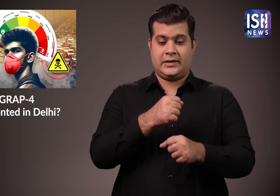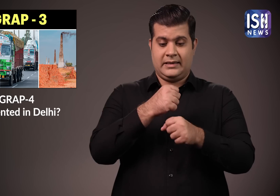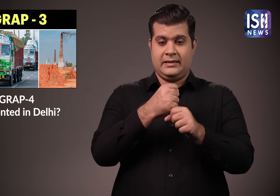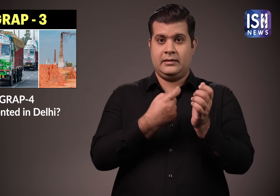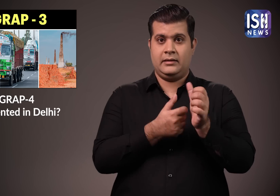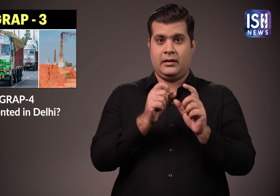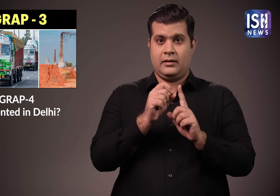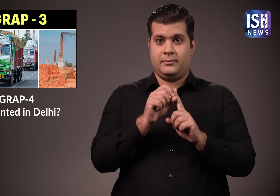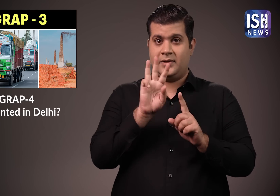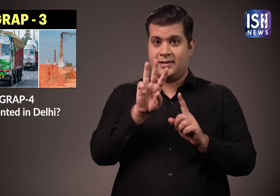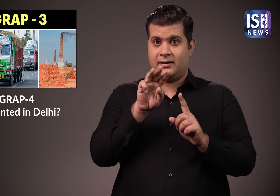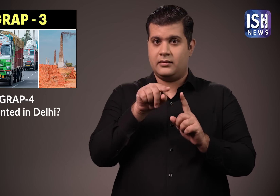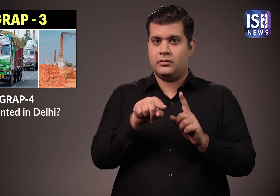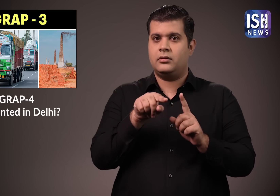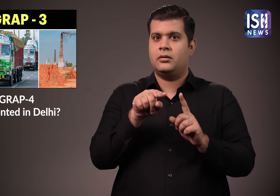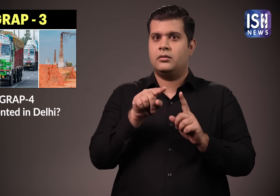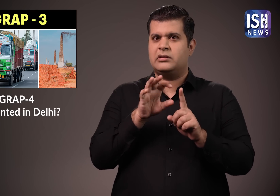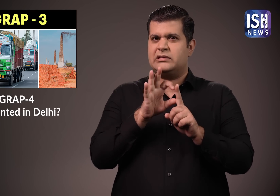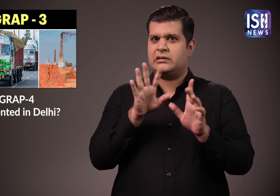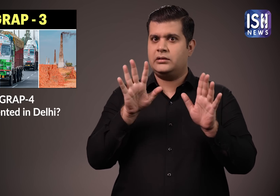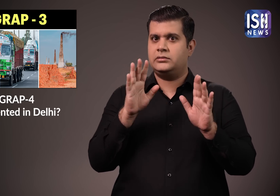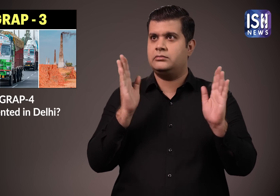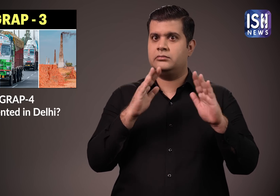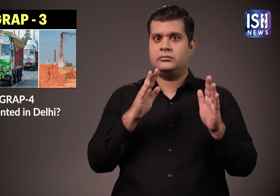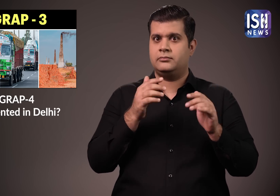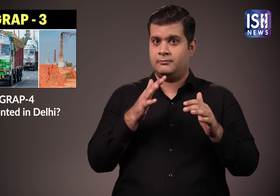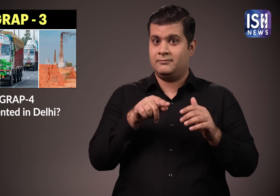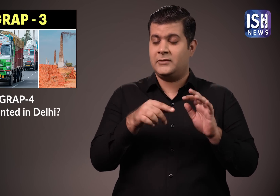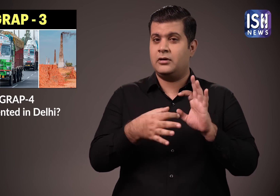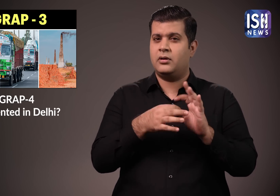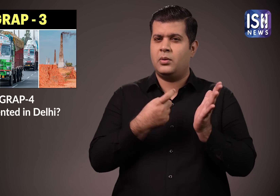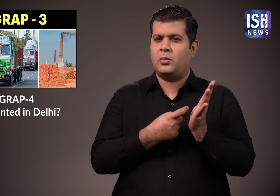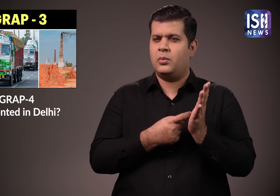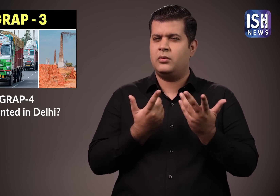GRAP-3 which is of severe category includes measures like